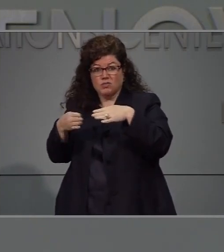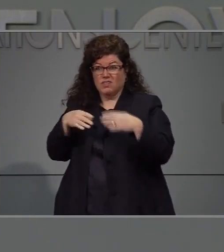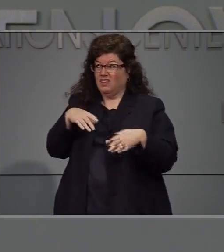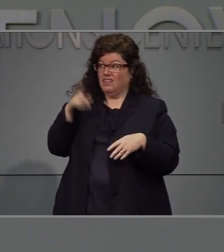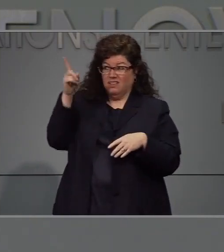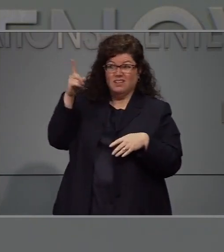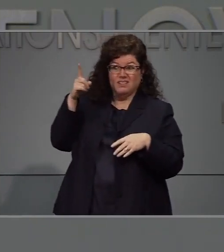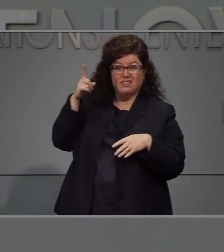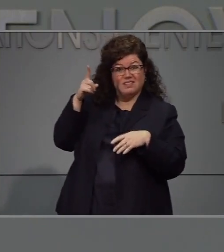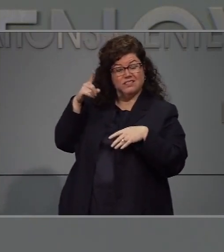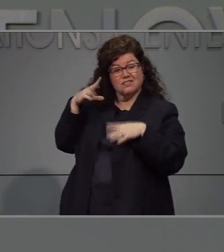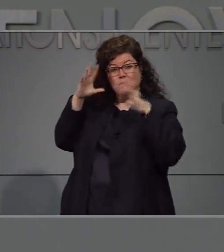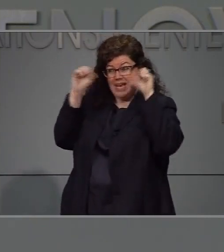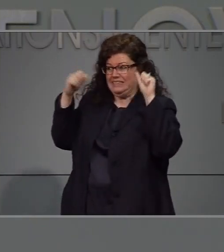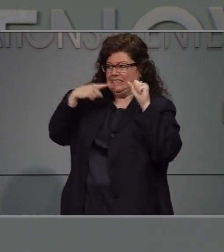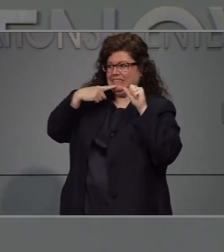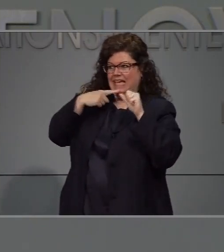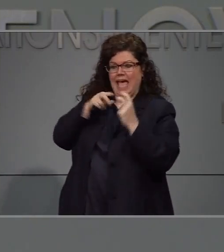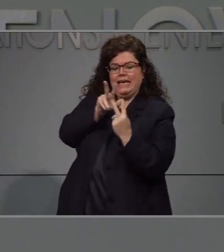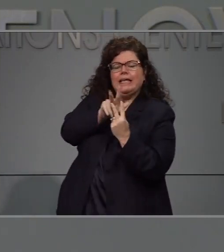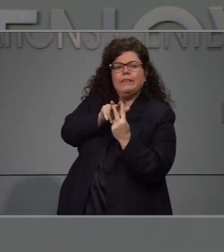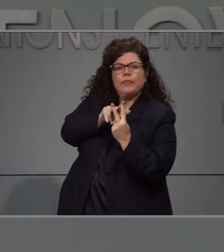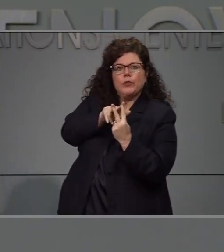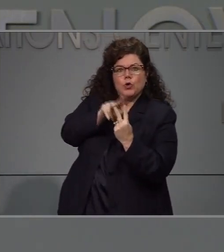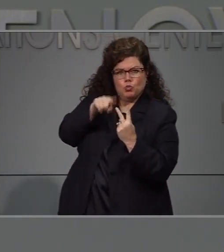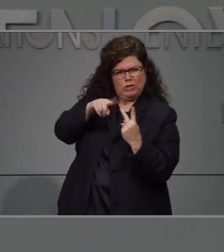TO SEE EITHER A DECREASE IN YOUR TOTAL YOUR DAY OVER DAY CASE COUNT OR YOUR PERCENT